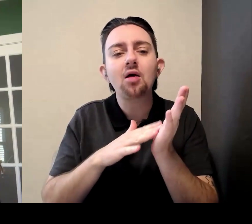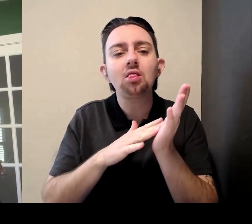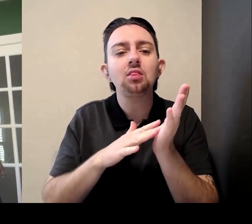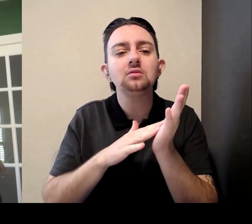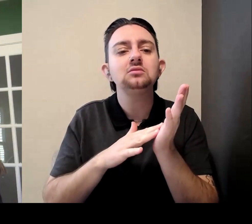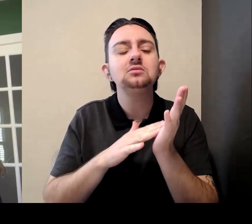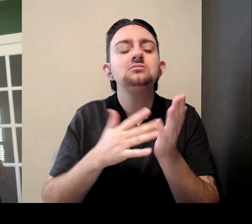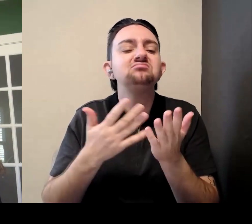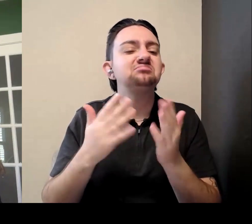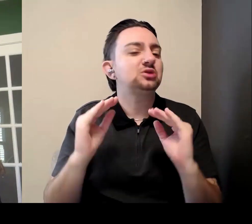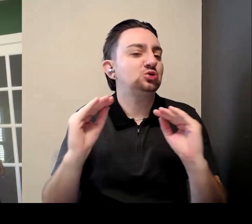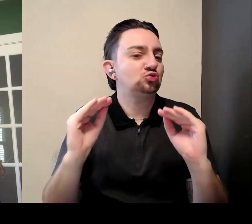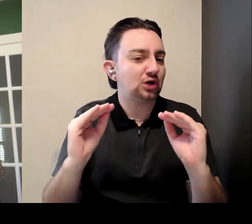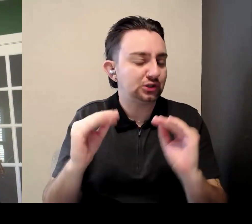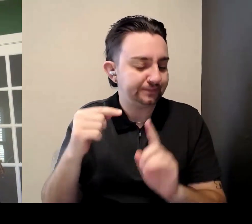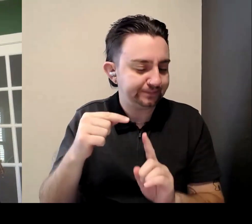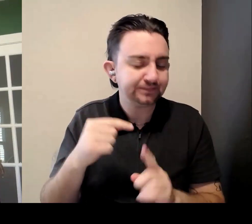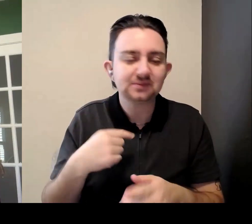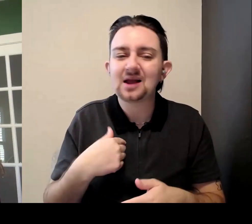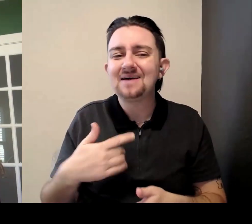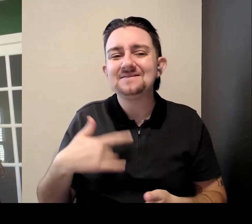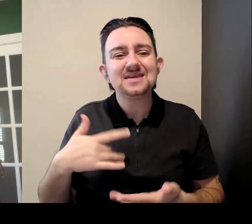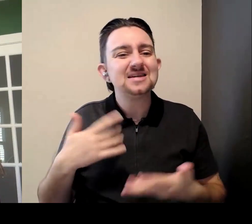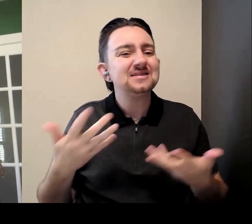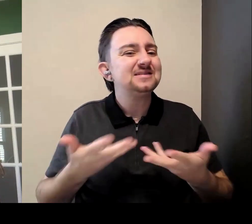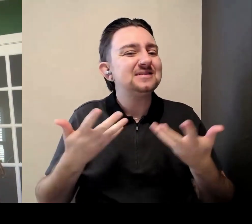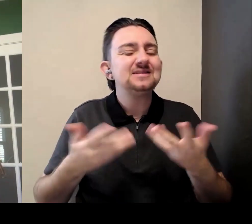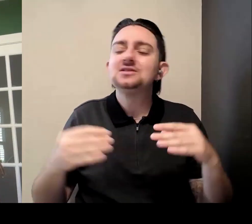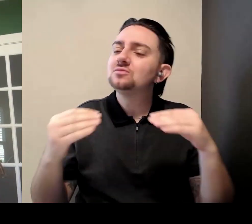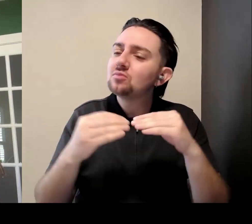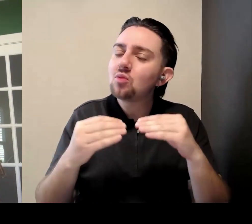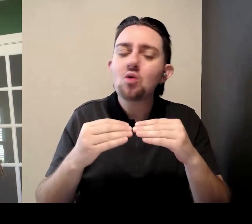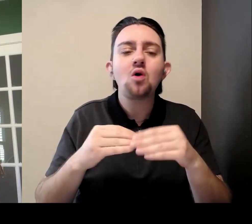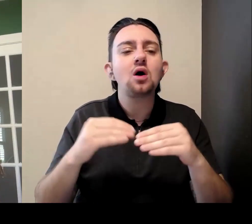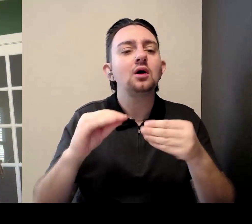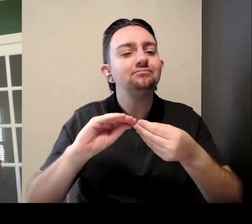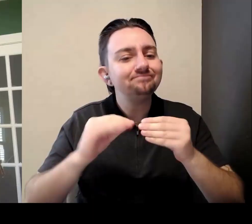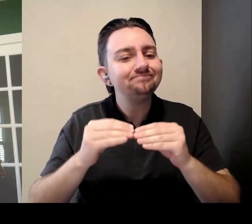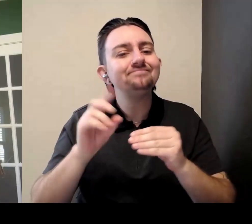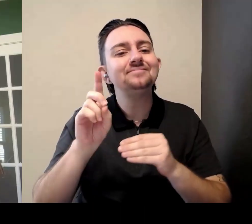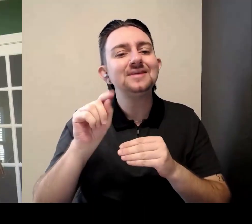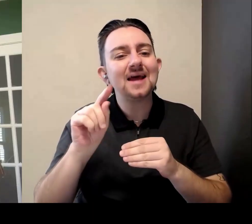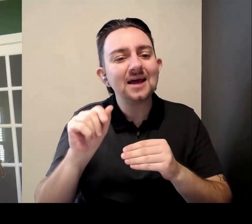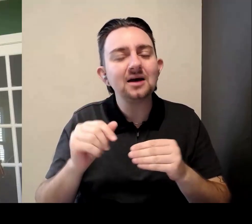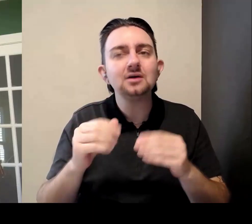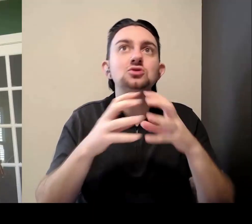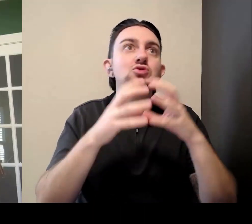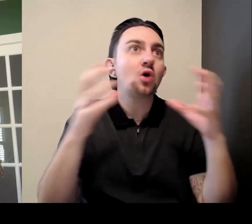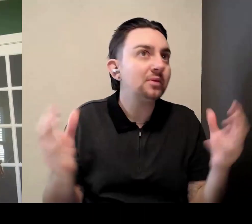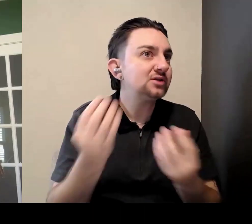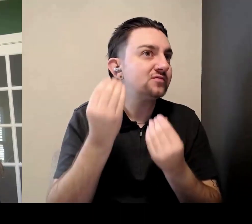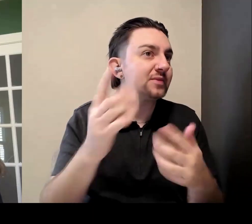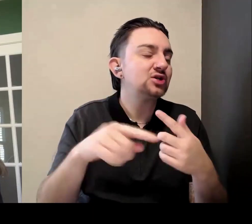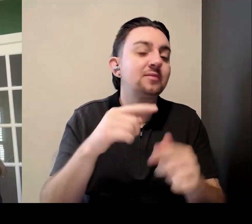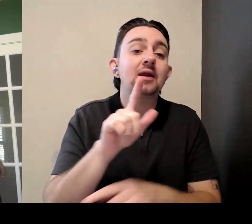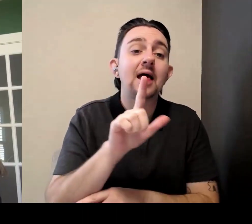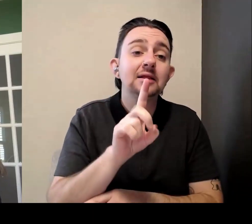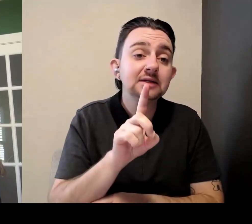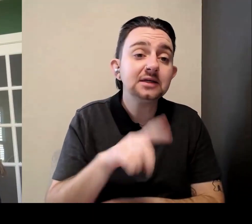I feel like it's just more data and so much on LD and VI identification is saying more data.